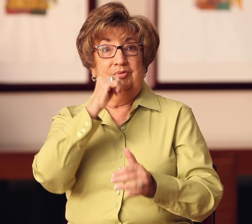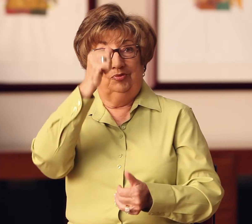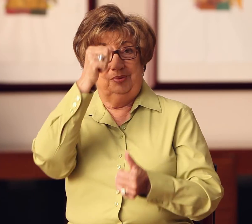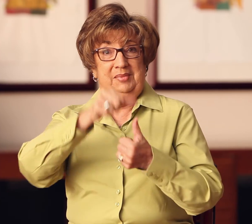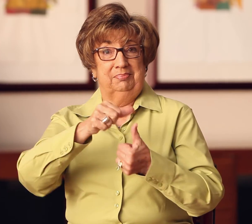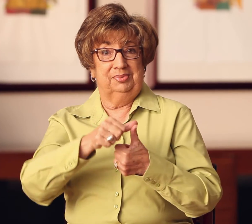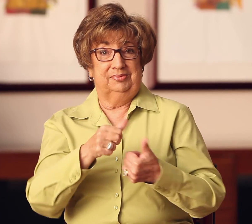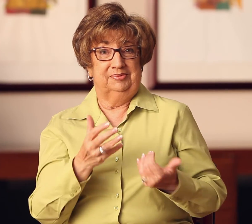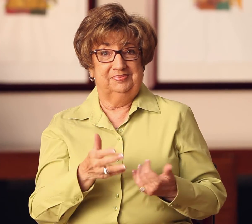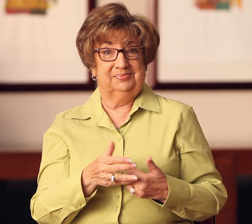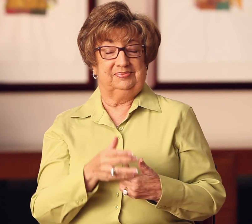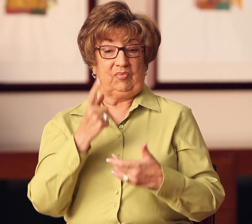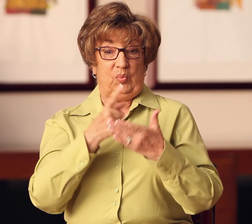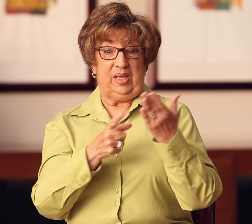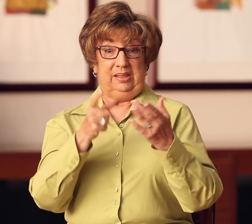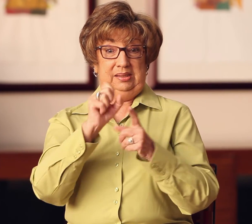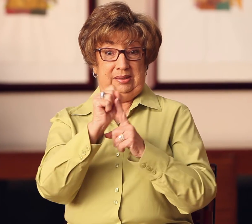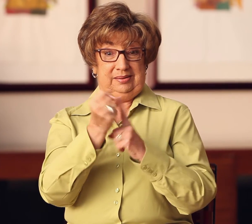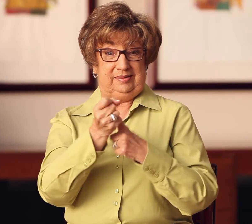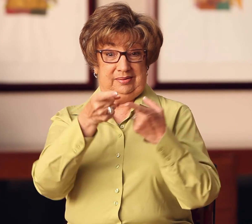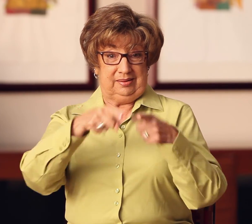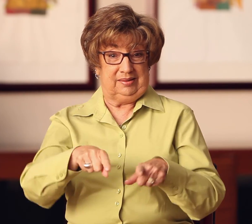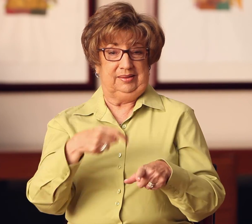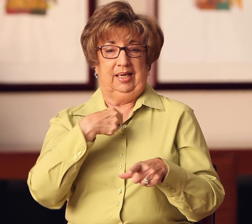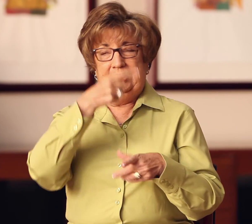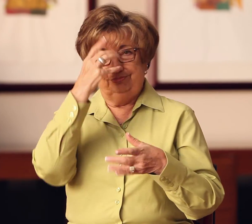just put it behind me, I don't remember. Whatever situation occurs, once it's done,